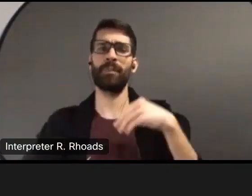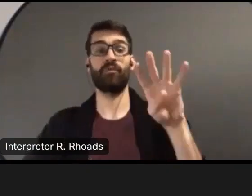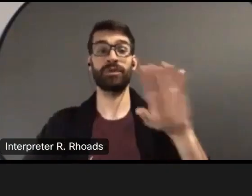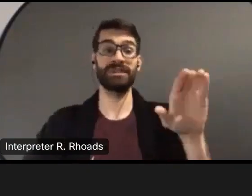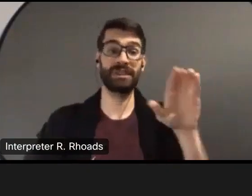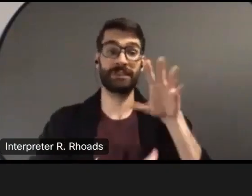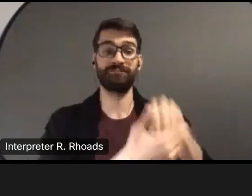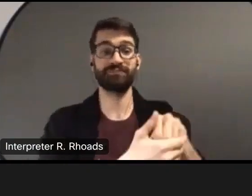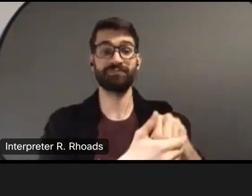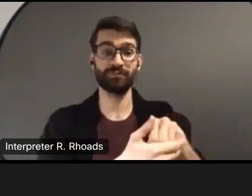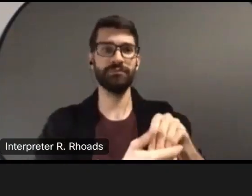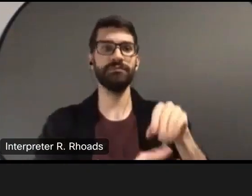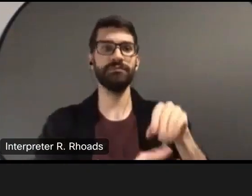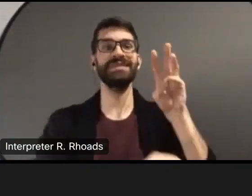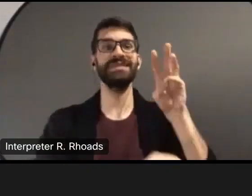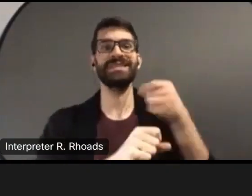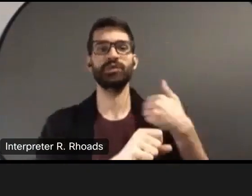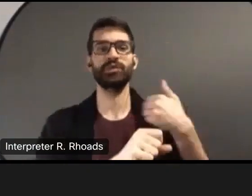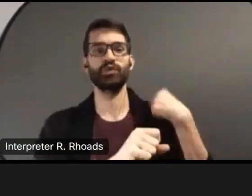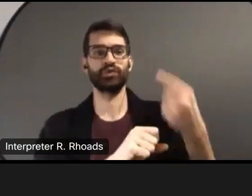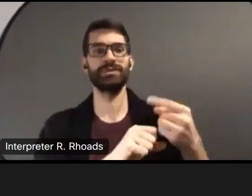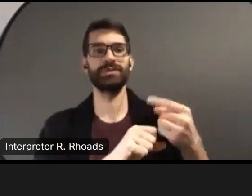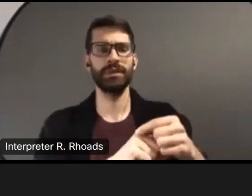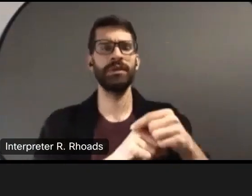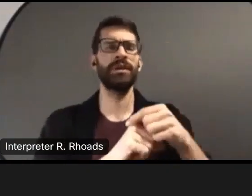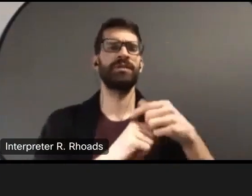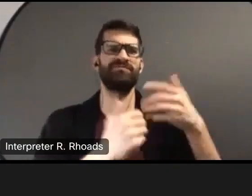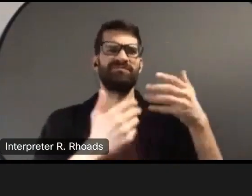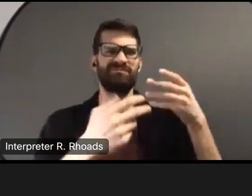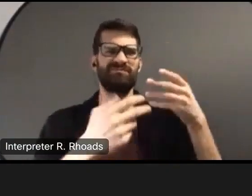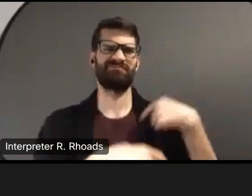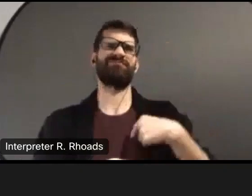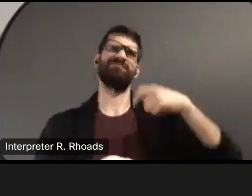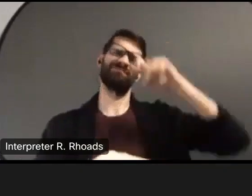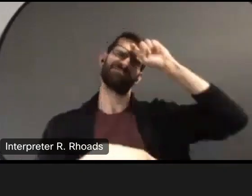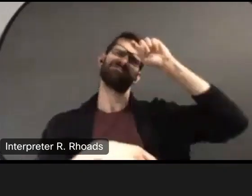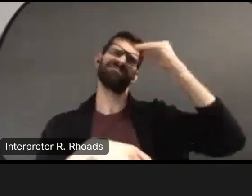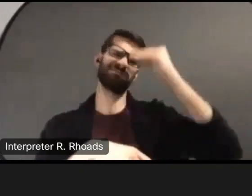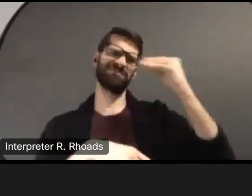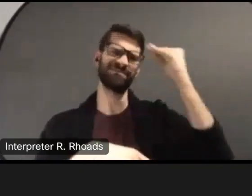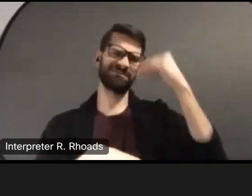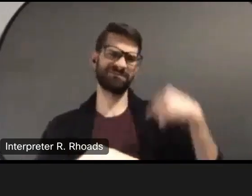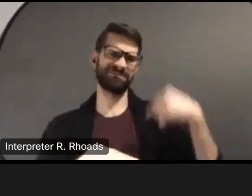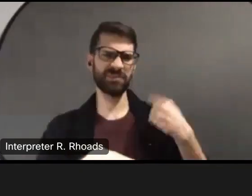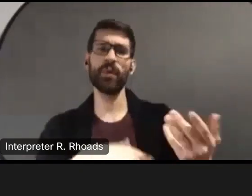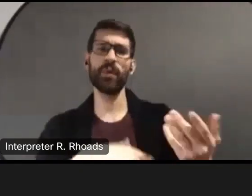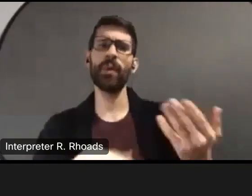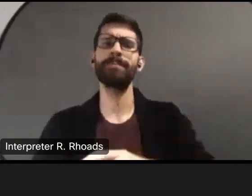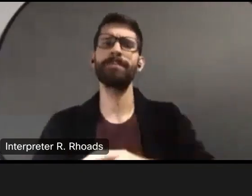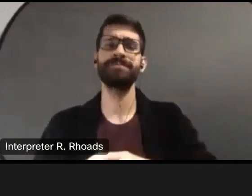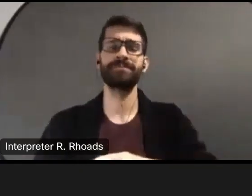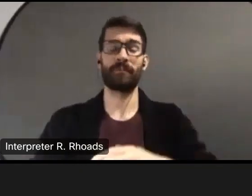this has been a sort of ongoing question because some Commissioners like myself, for example,